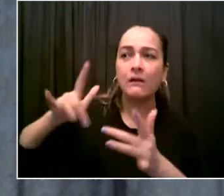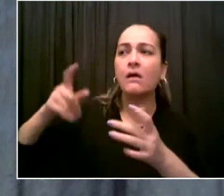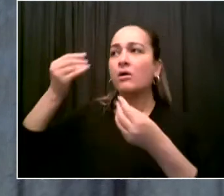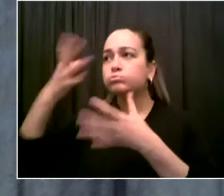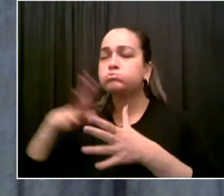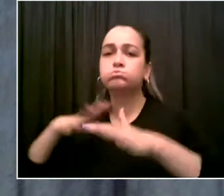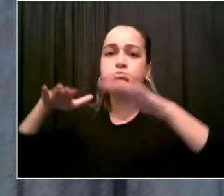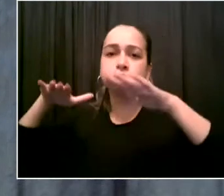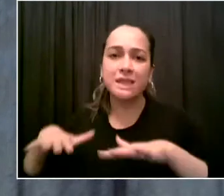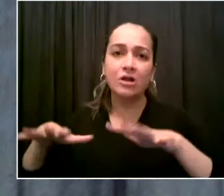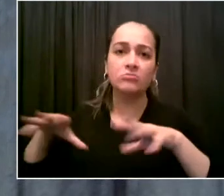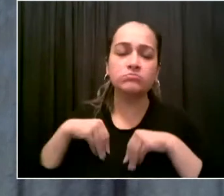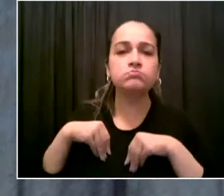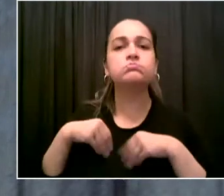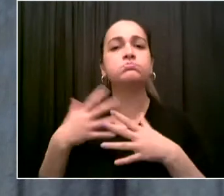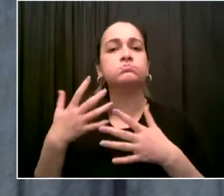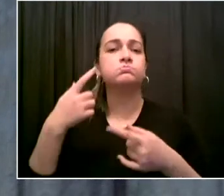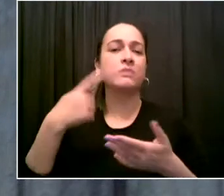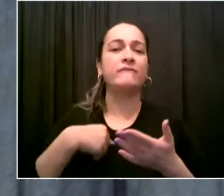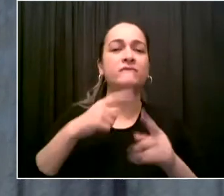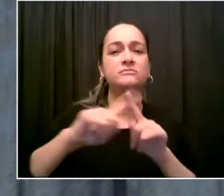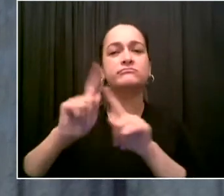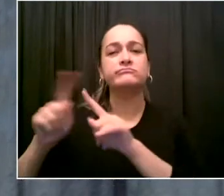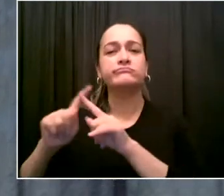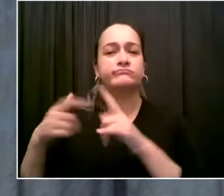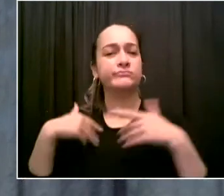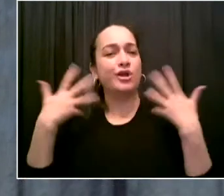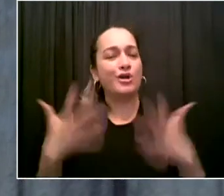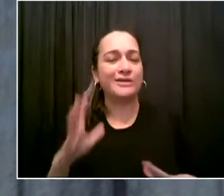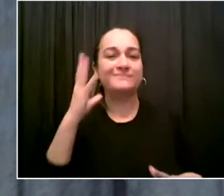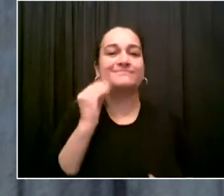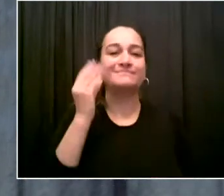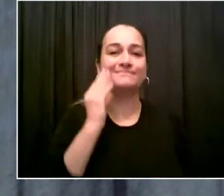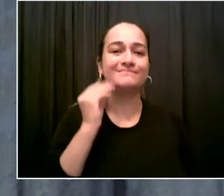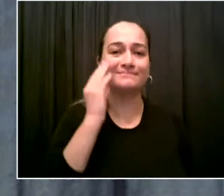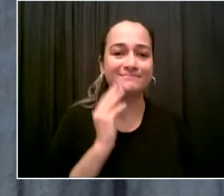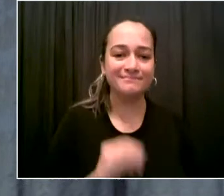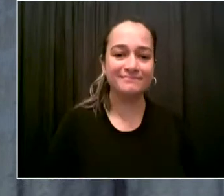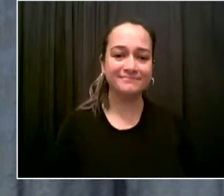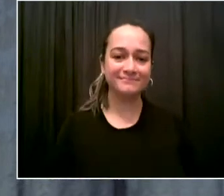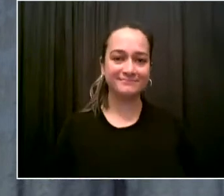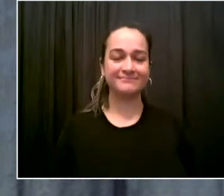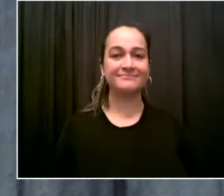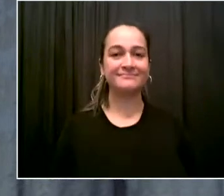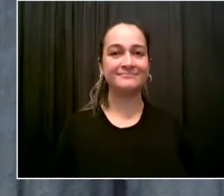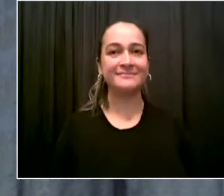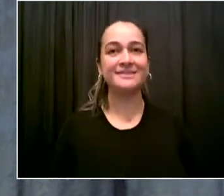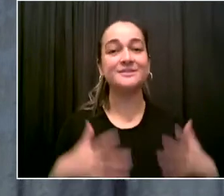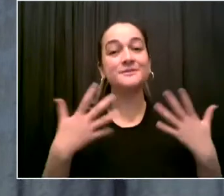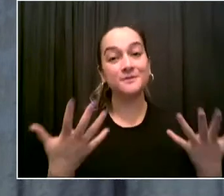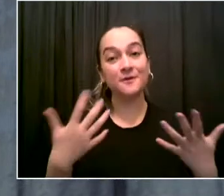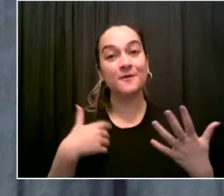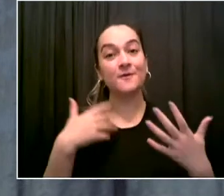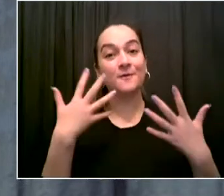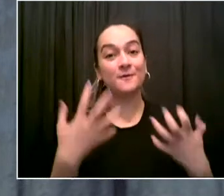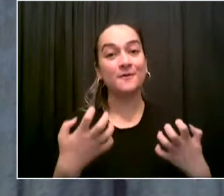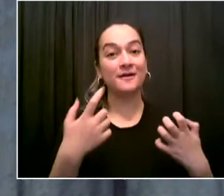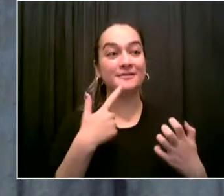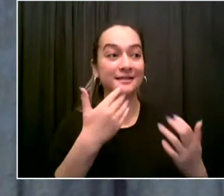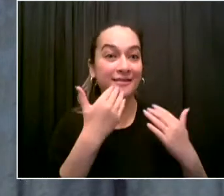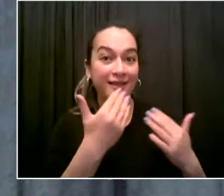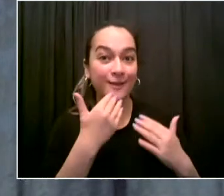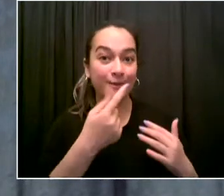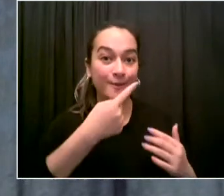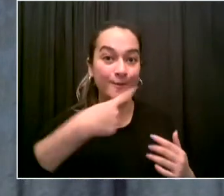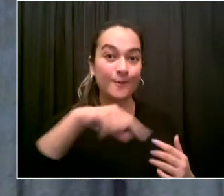MADE AND VIADCE